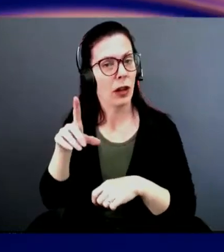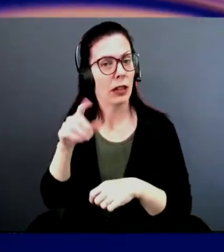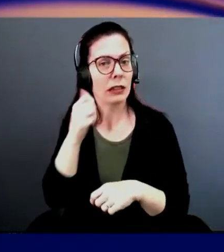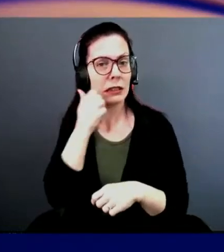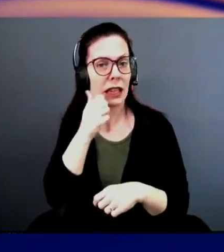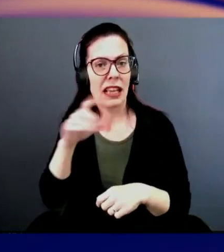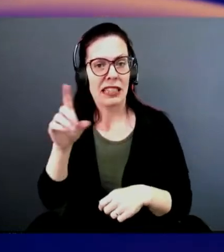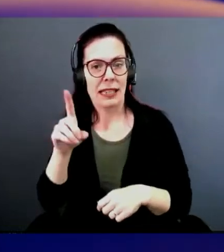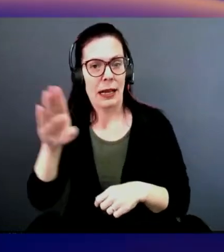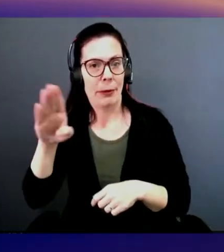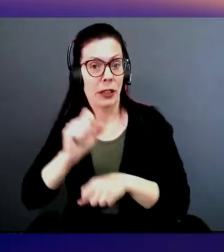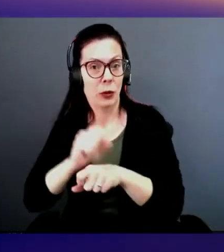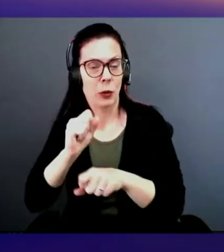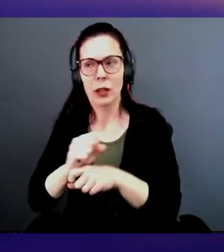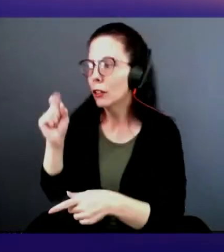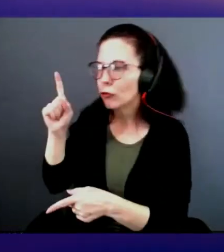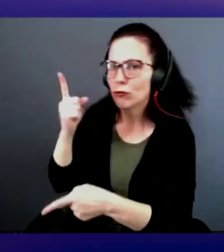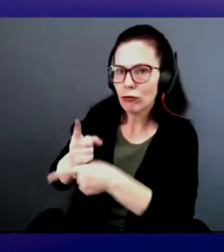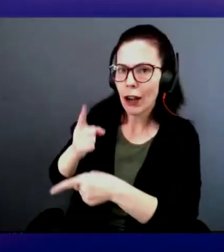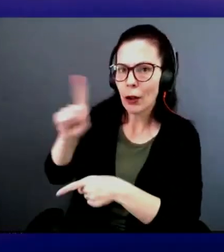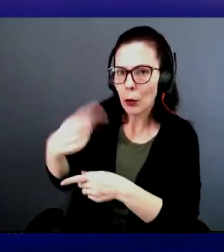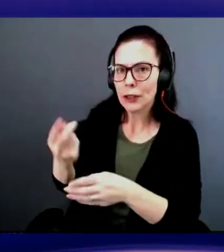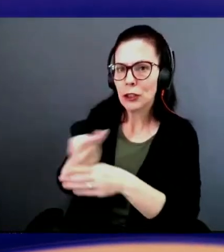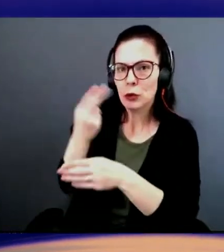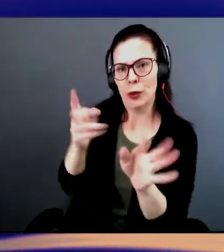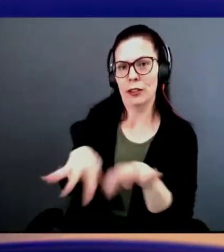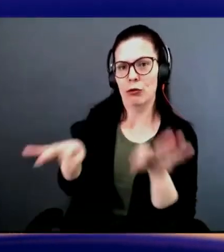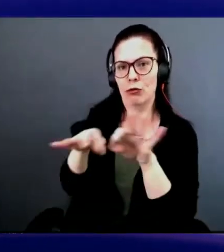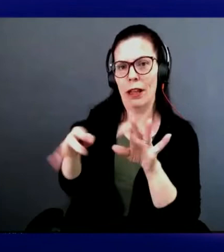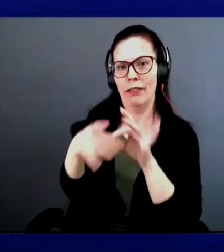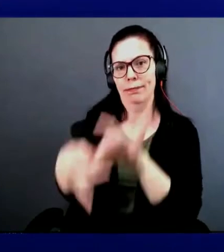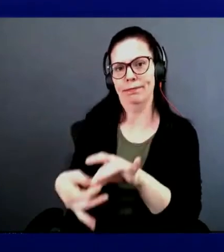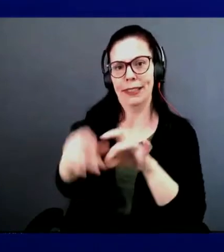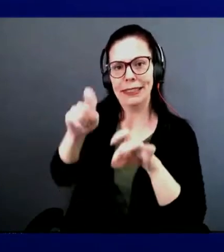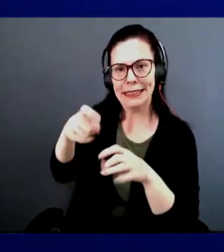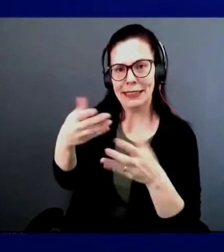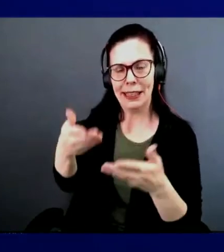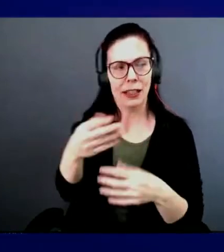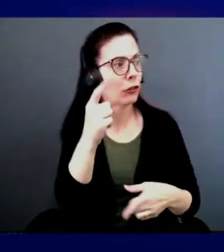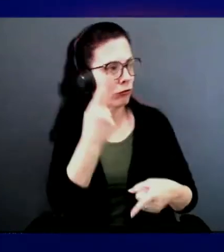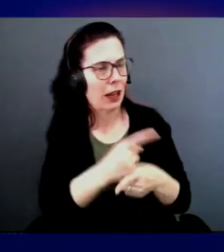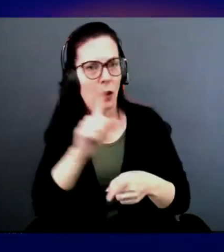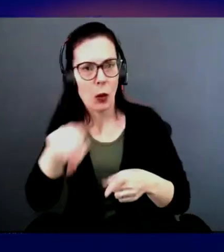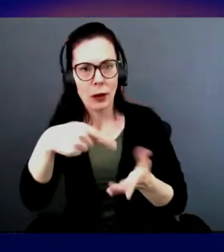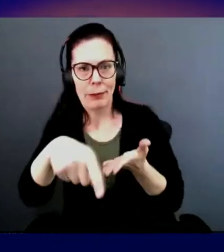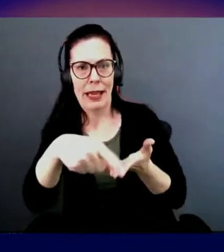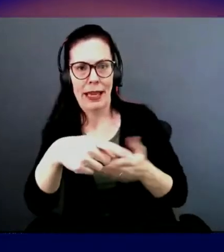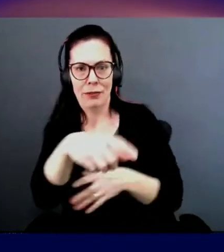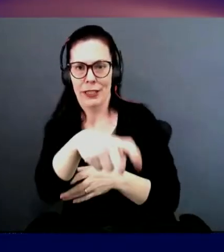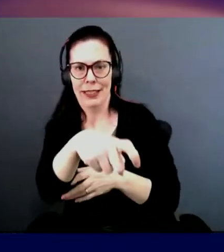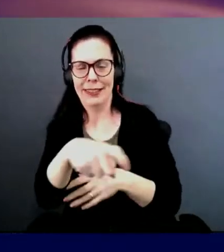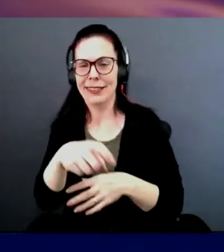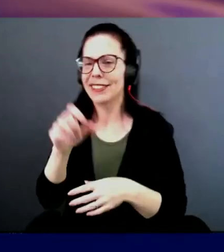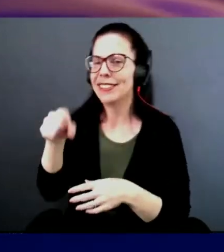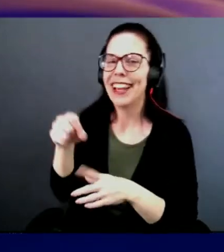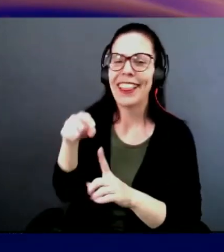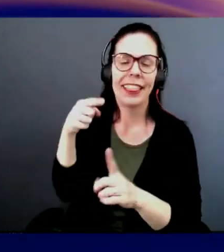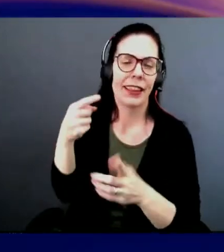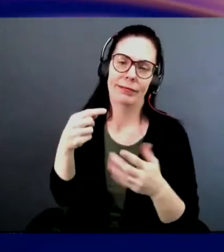Only using what is relevant to you, right? And paying for what you need. Exactly, the classic way of pricing structure.